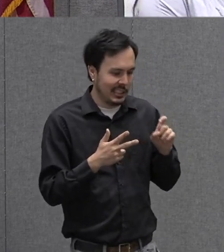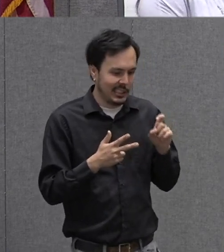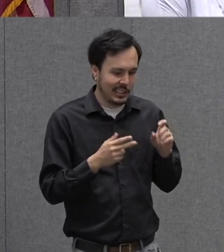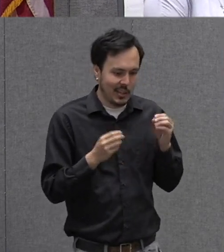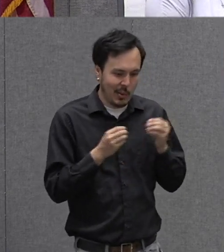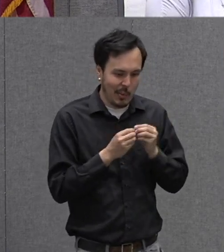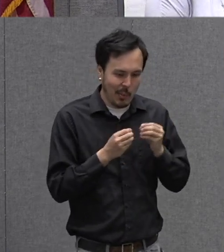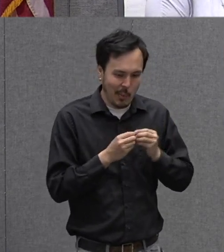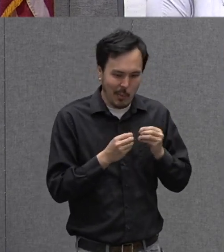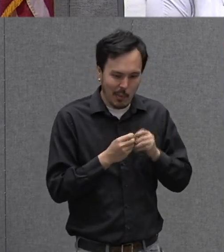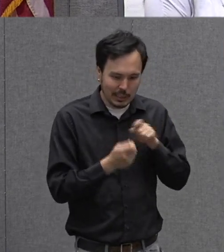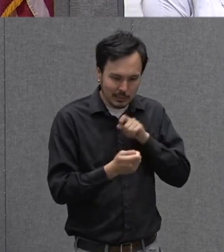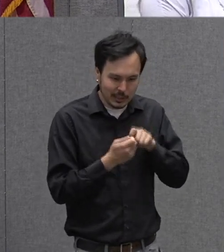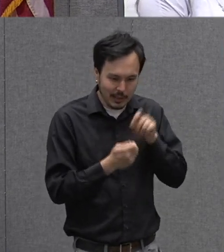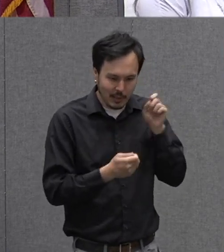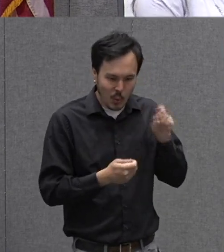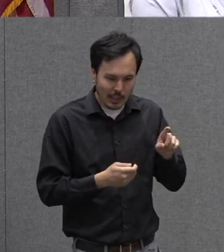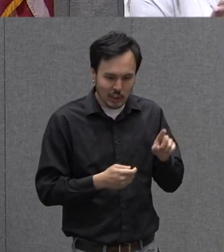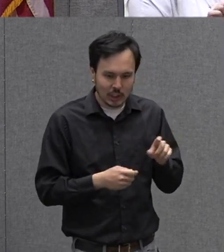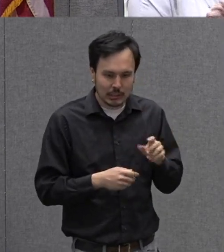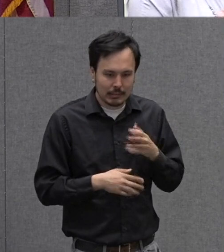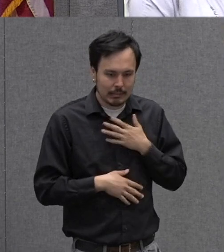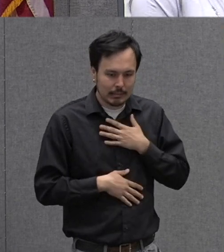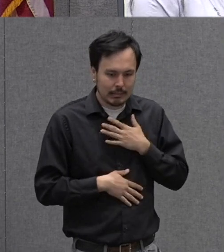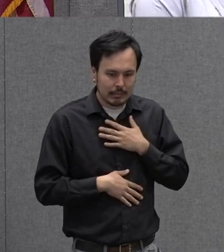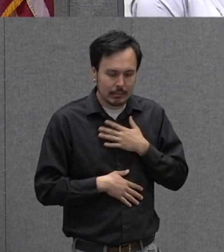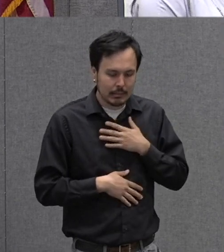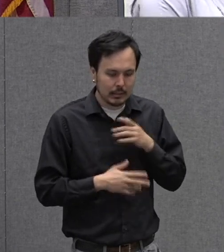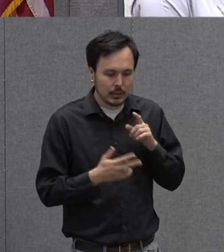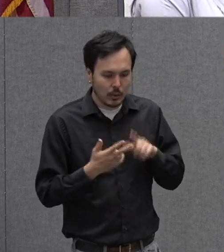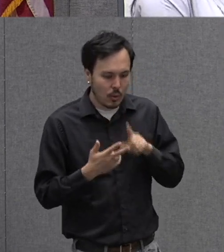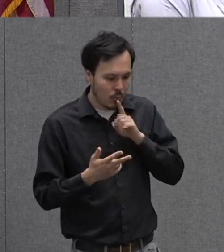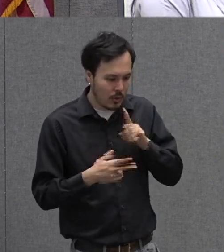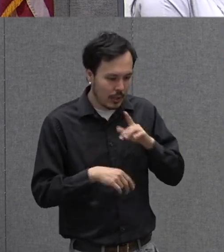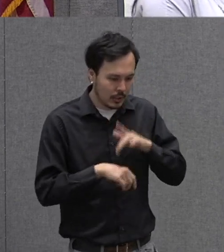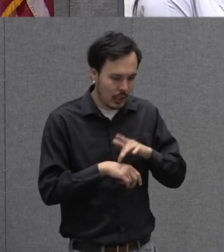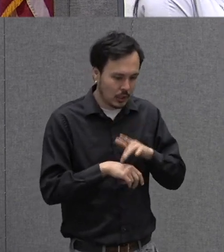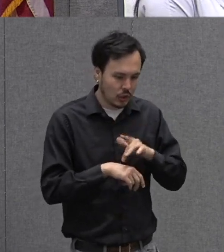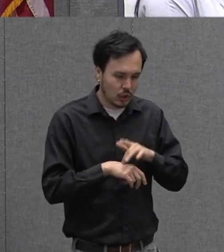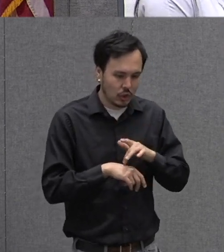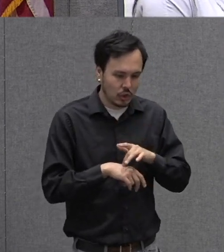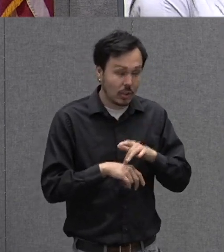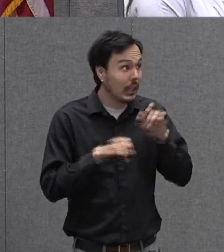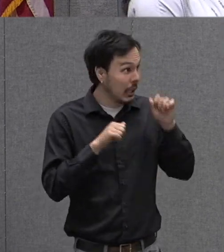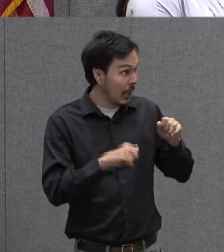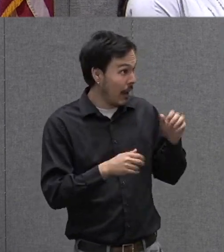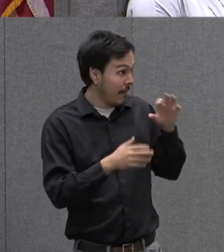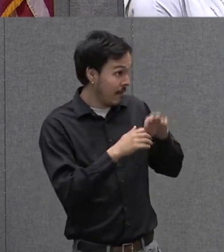So something real that I can touch. Will it fit in my arms? It will not fit in your arms.